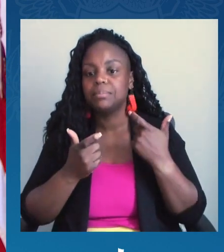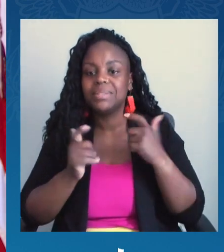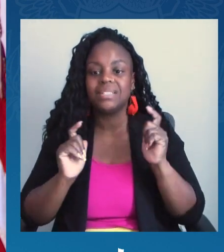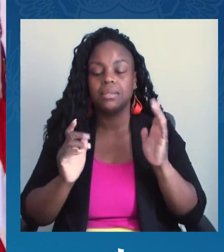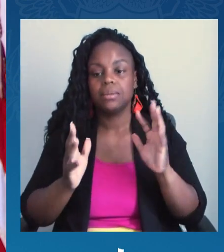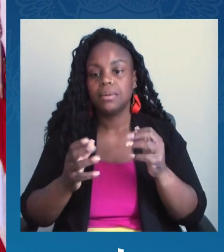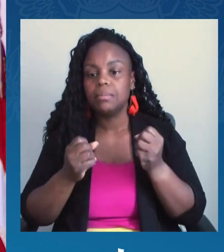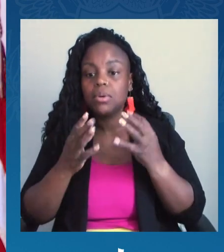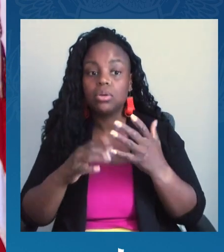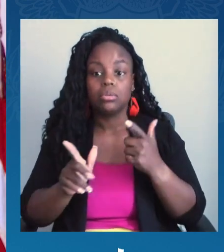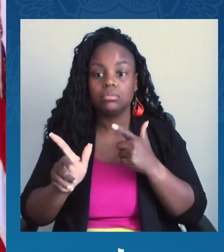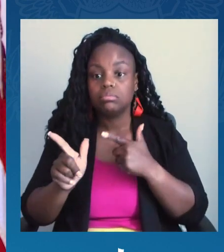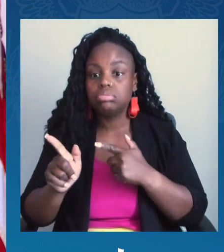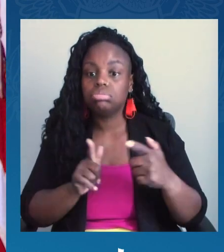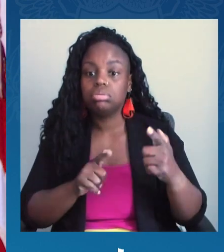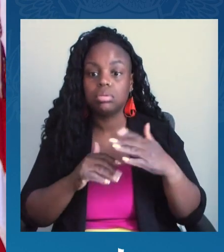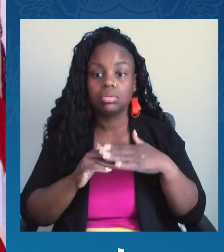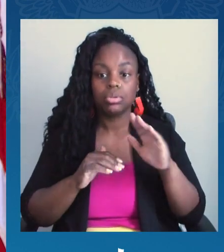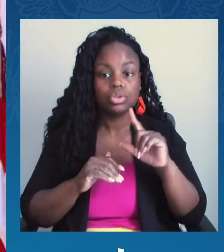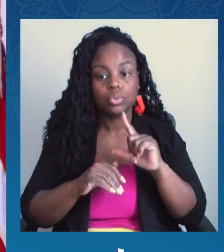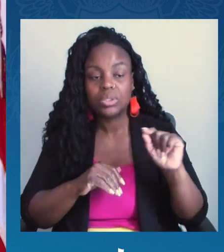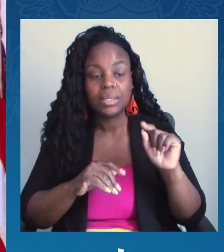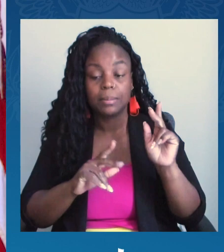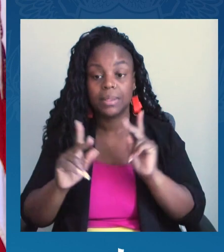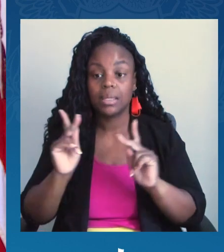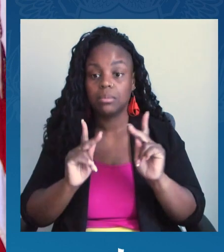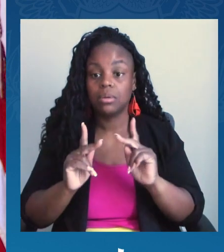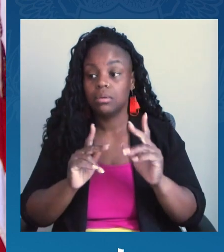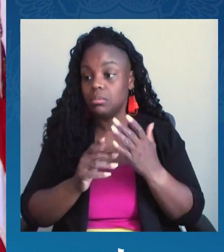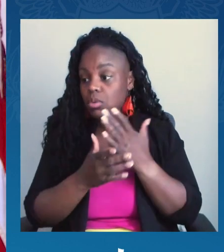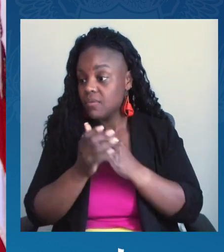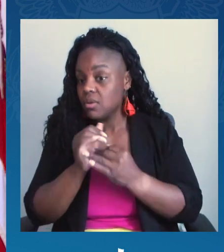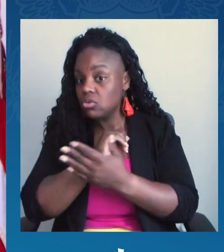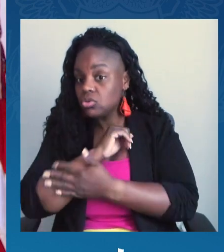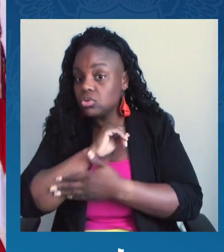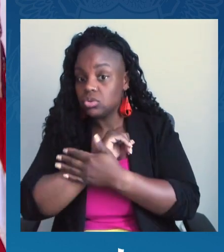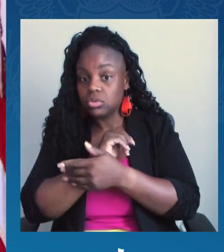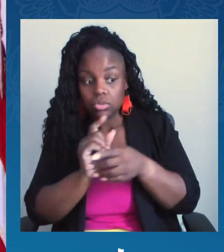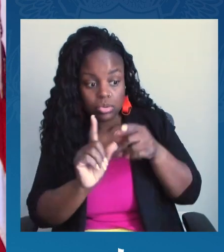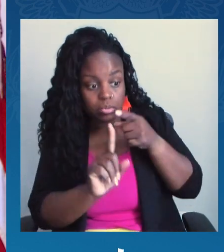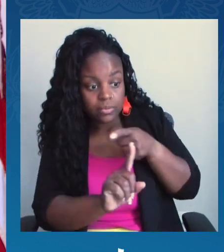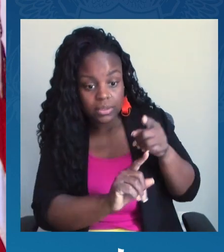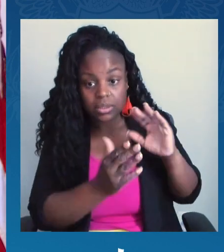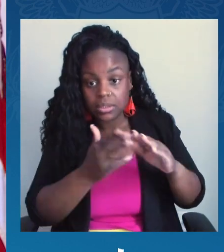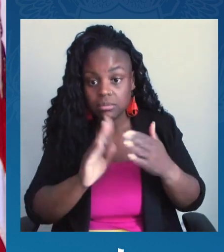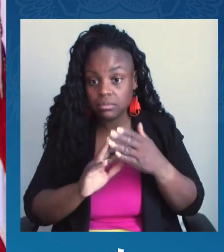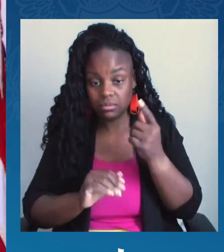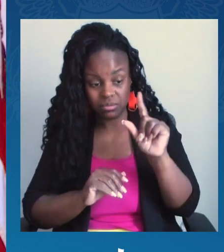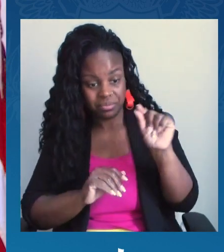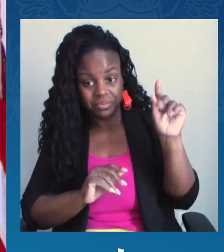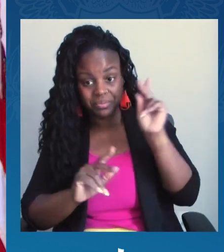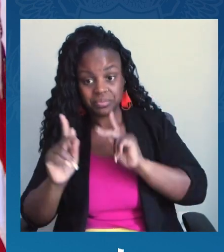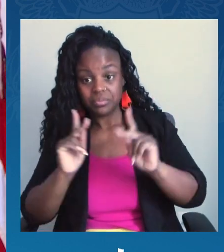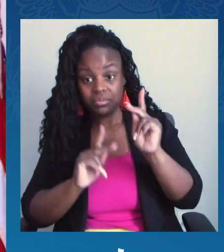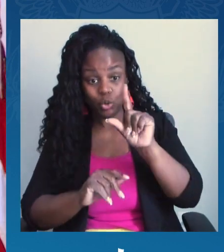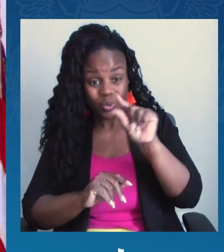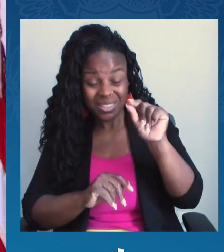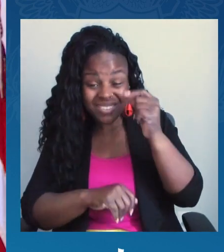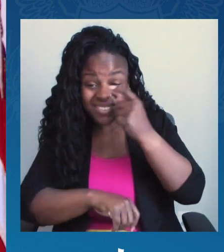in one part of our country or in a given city. 20 people in 20 days dying from gun violence.